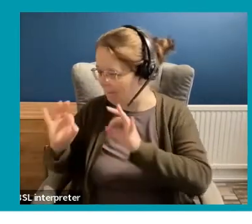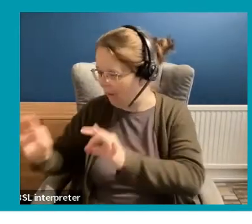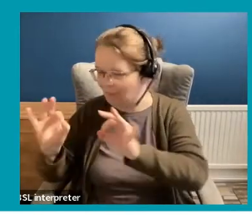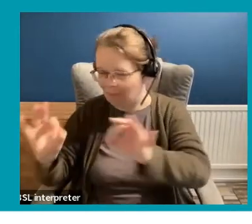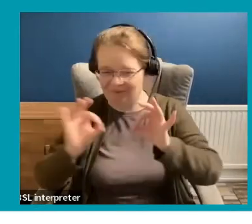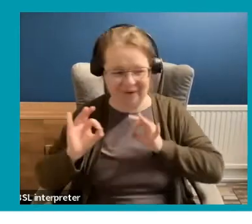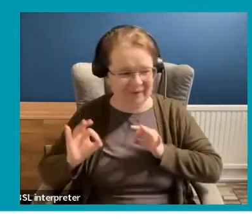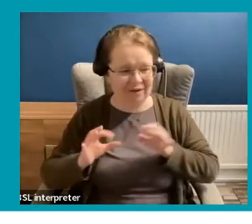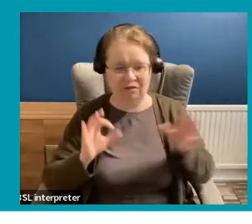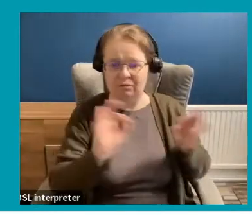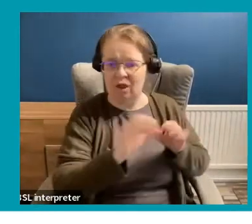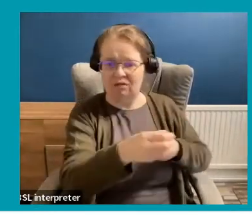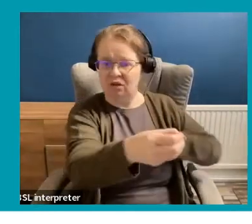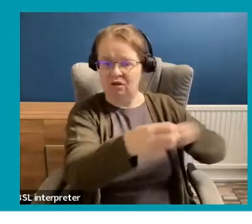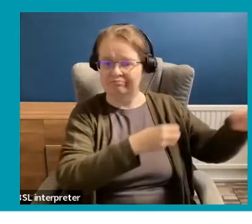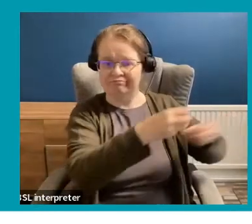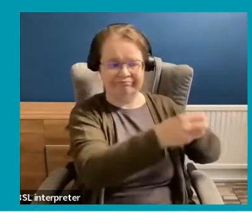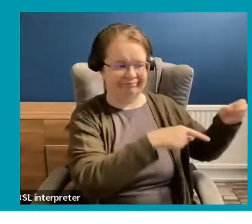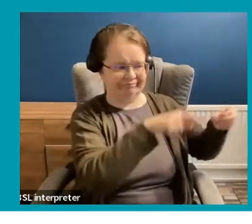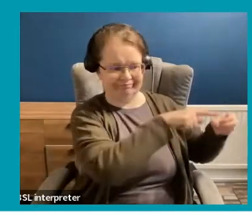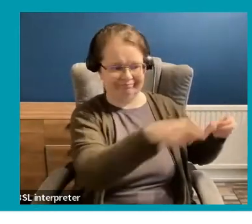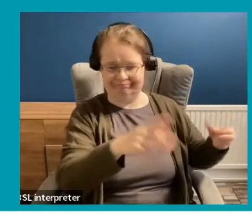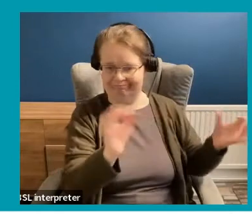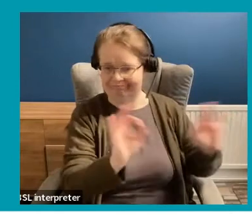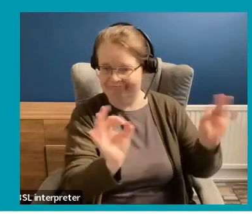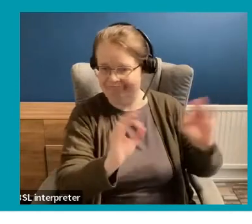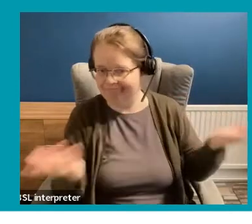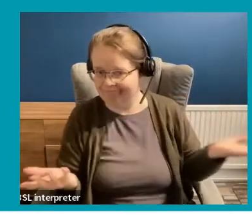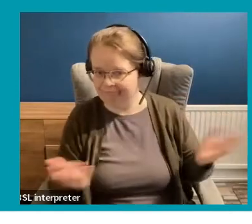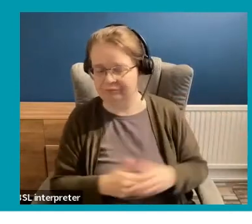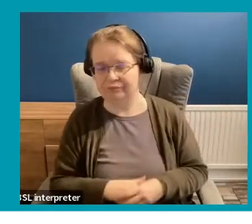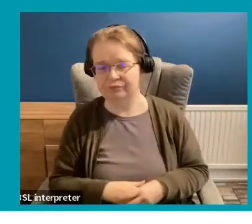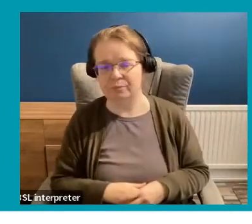attract the diverse talent we are looking for. People will not apply to work